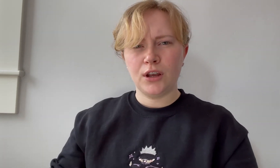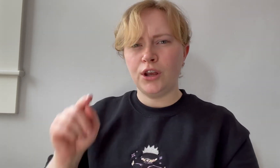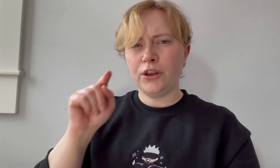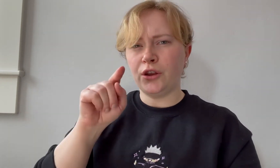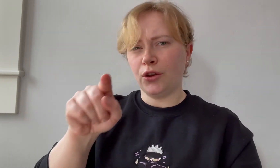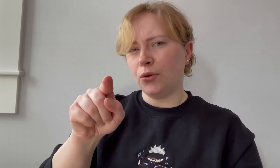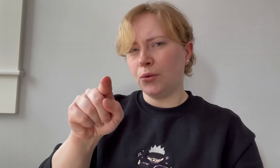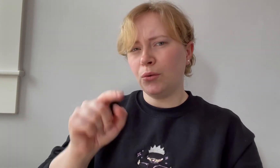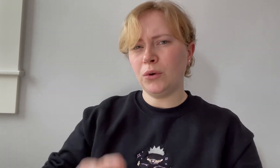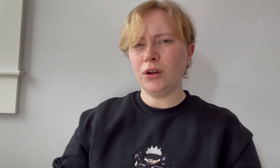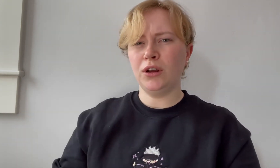you